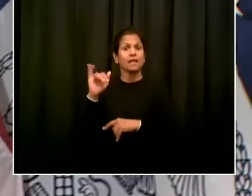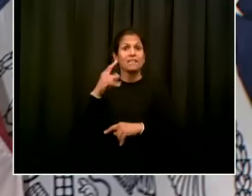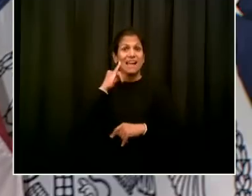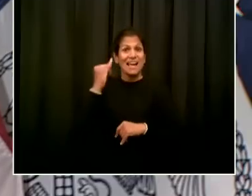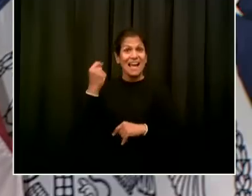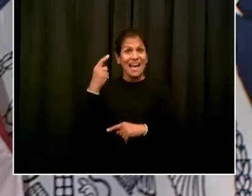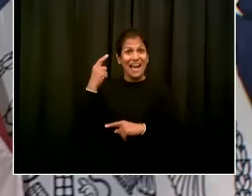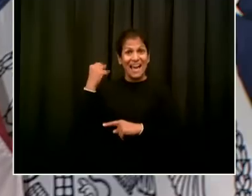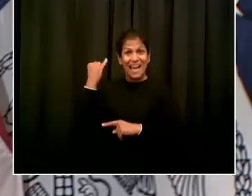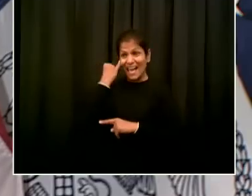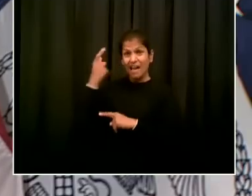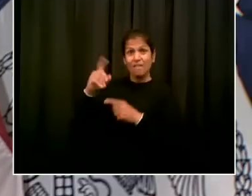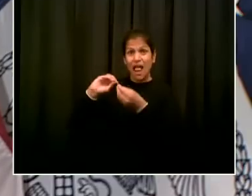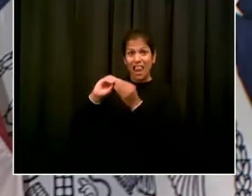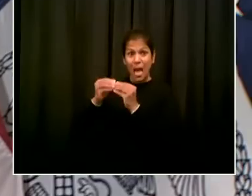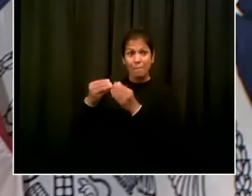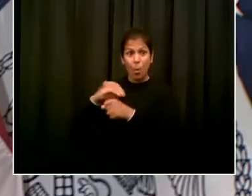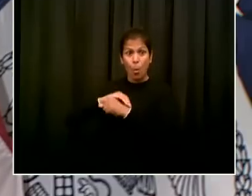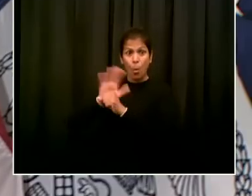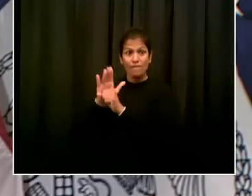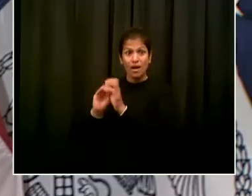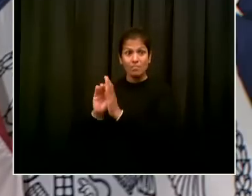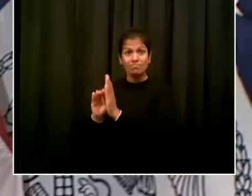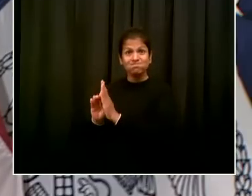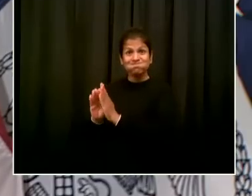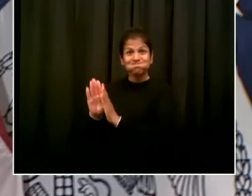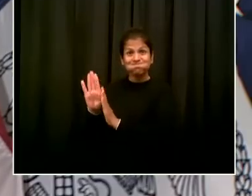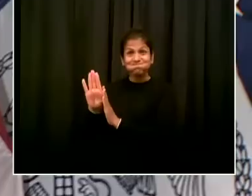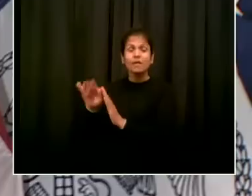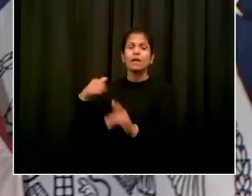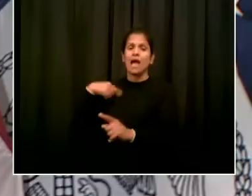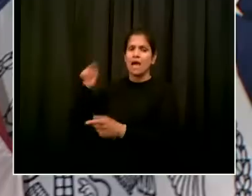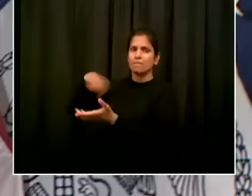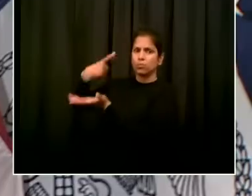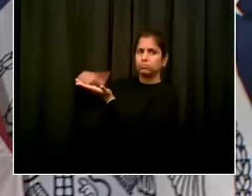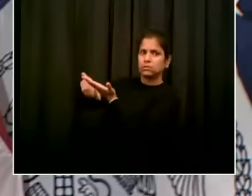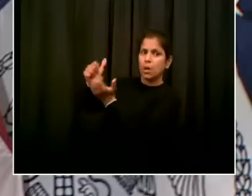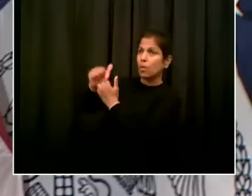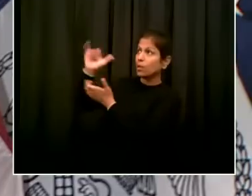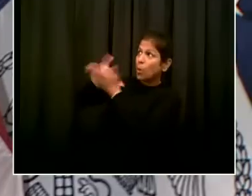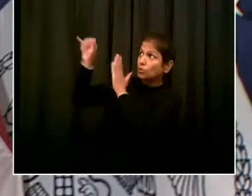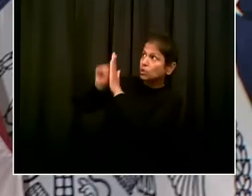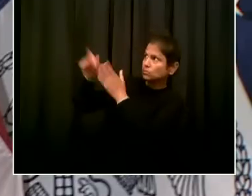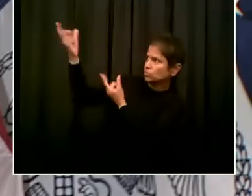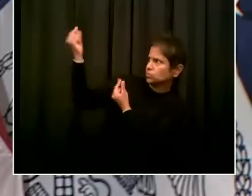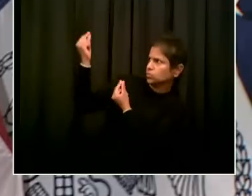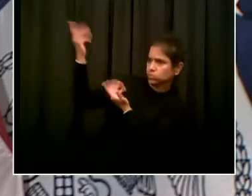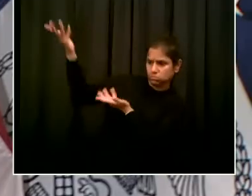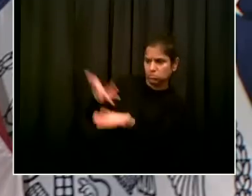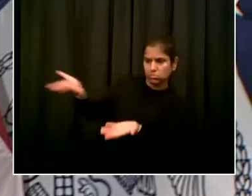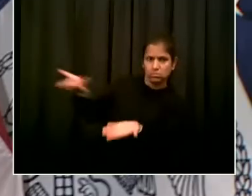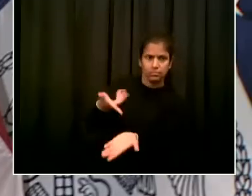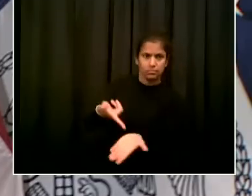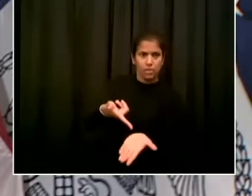Reporter: GOOD MORNING.. WE HAVE BEEN HEARING